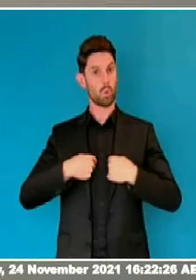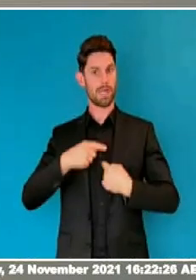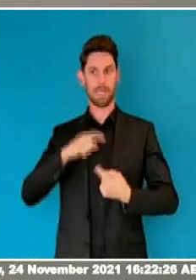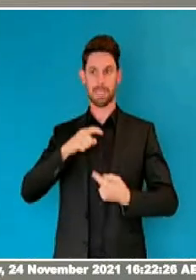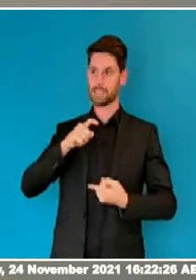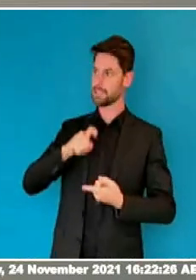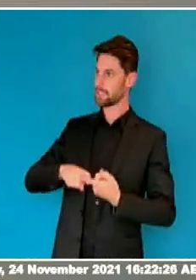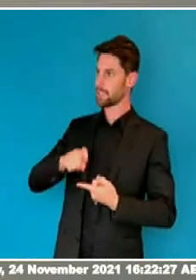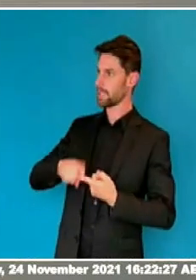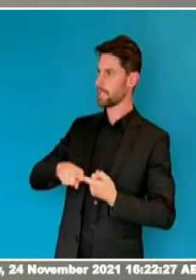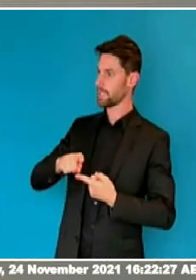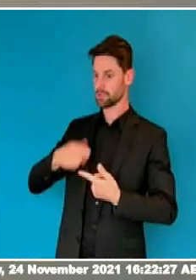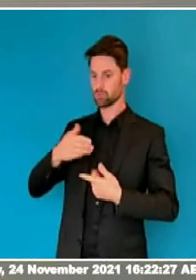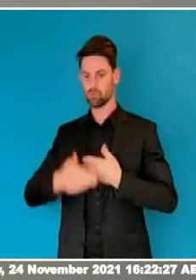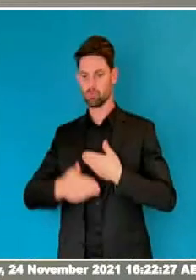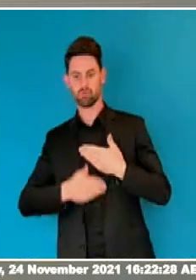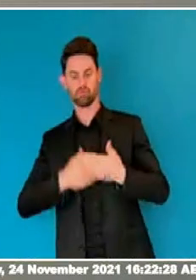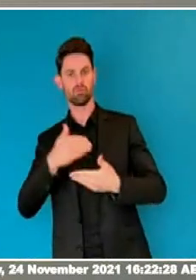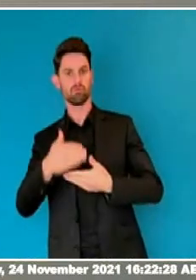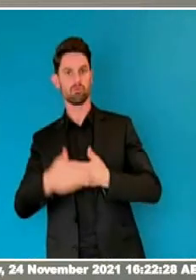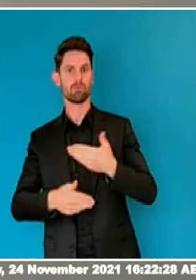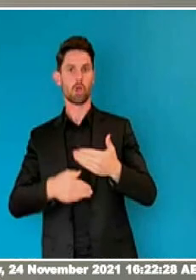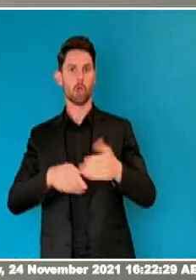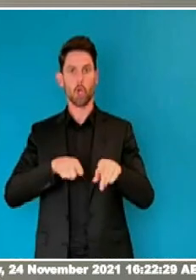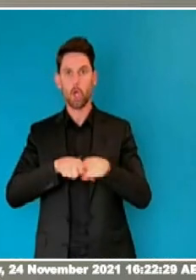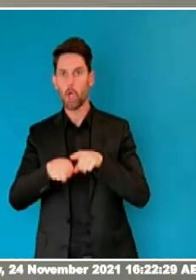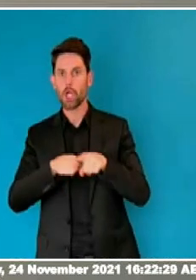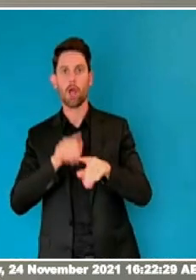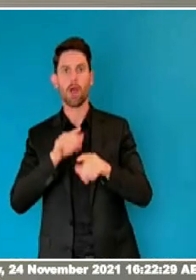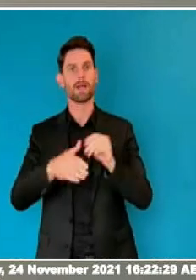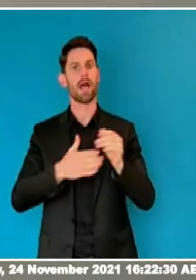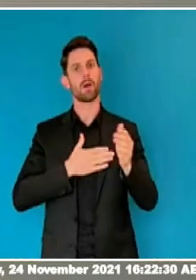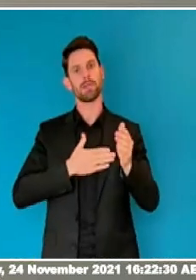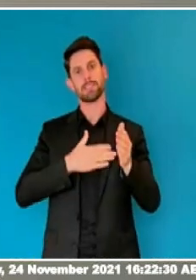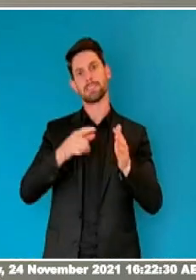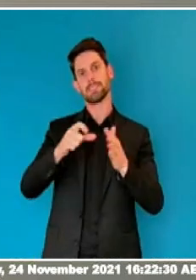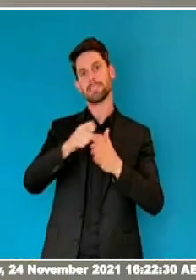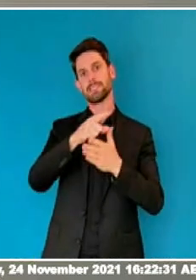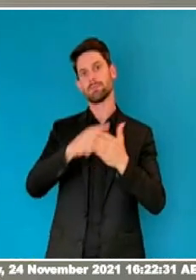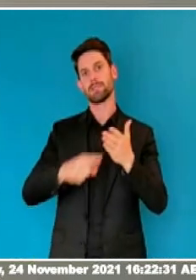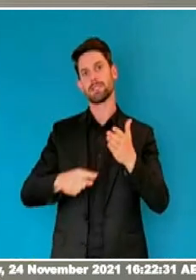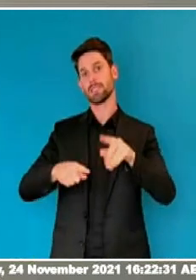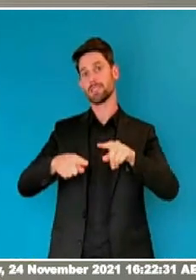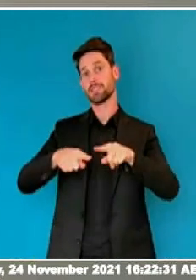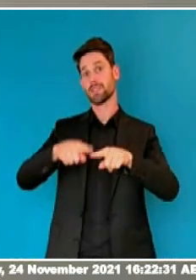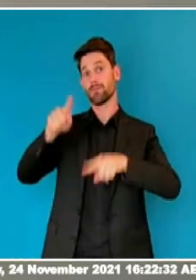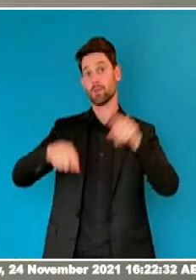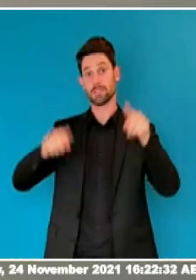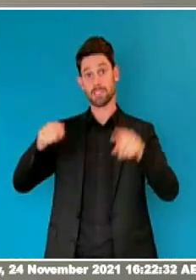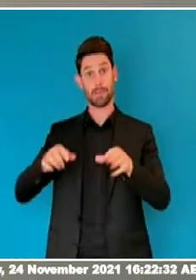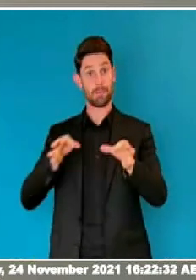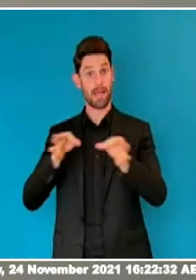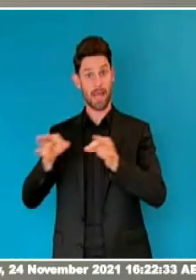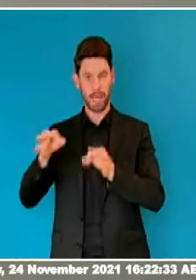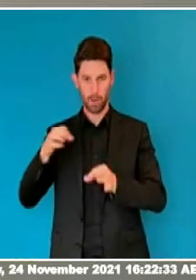as part of our diversity and inclusion plan. We have a number of strategic initiatives that we are intending to implement and pursue